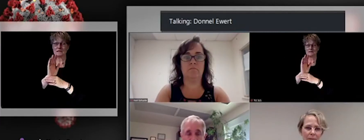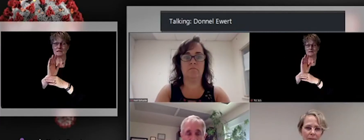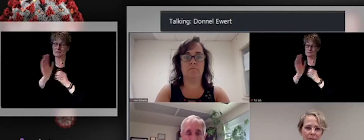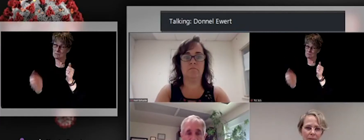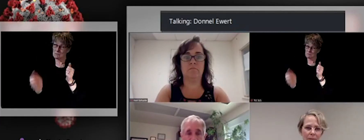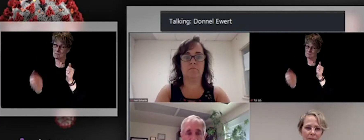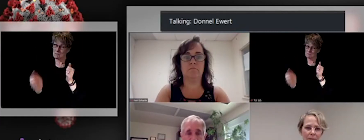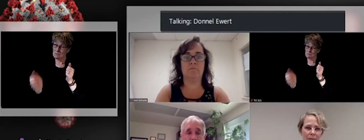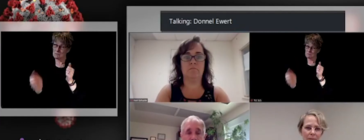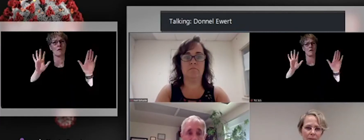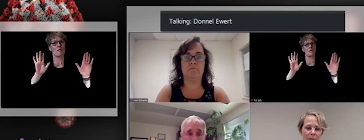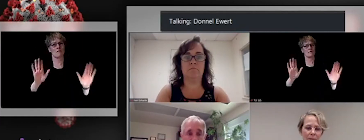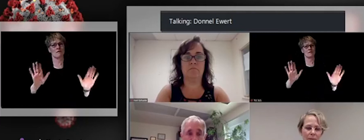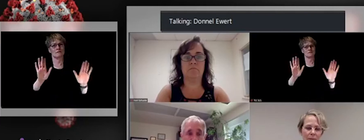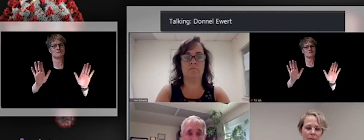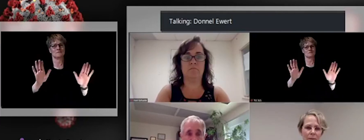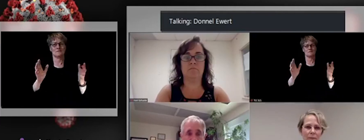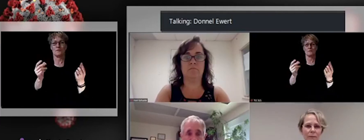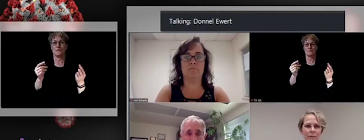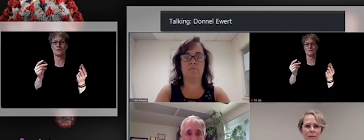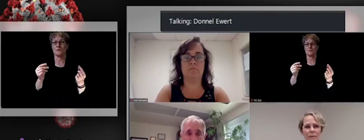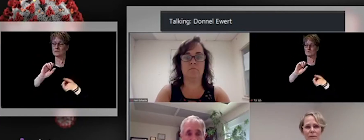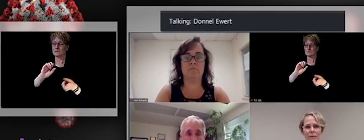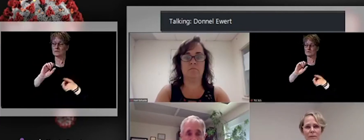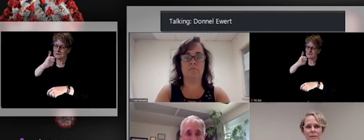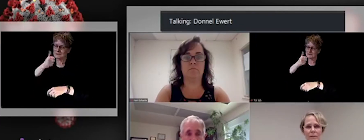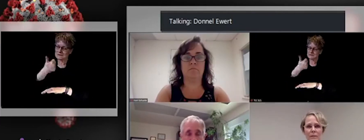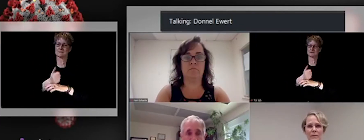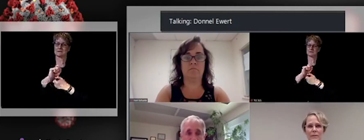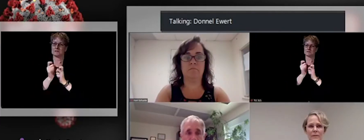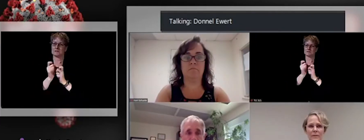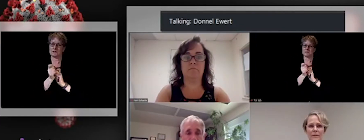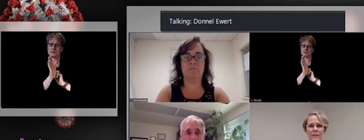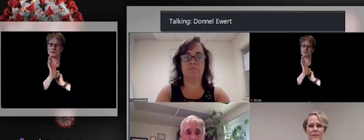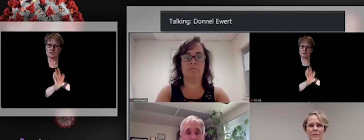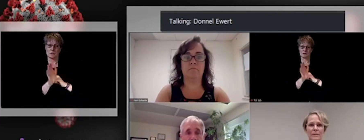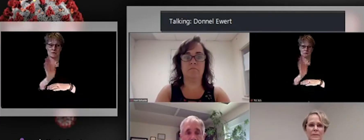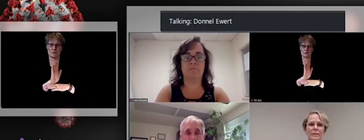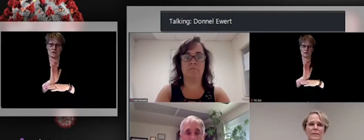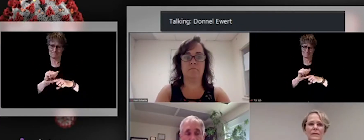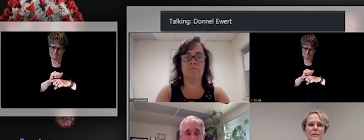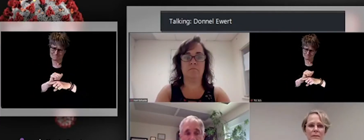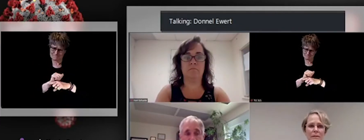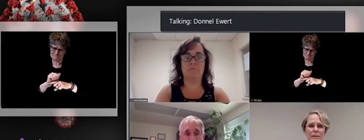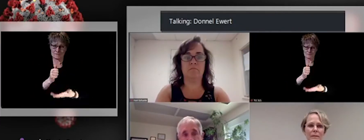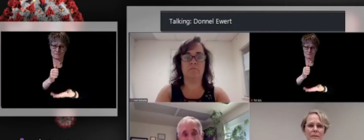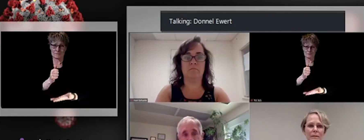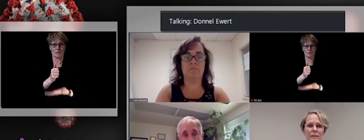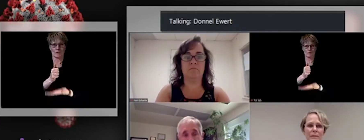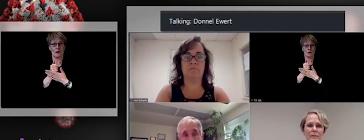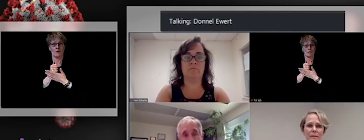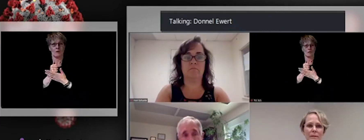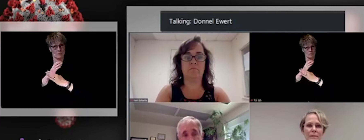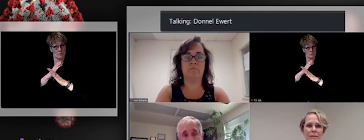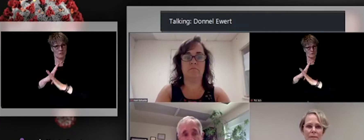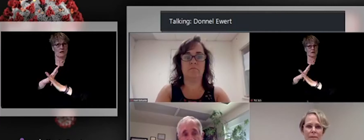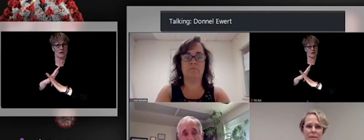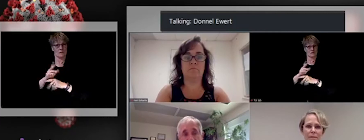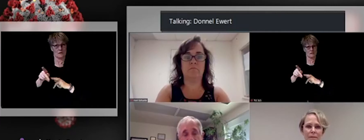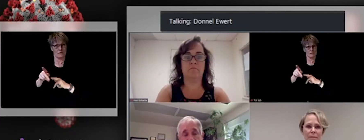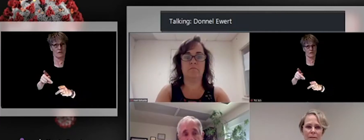in implementing changes their business practices and enforcing the state’s mask mandate inside